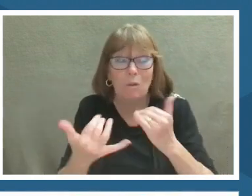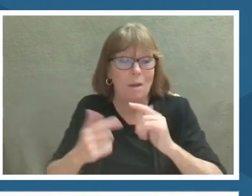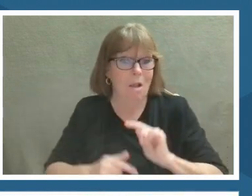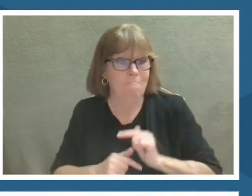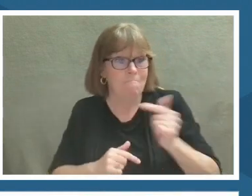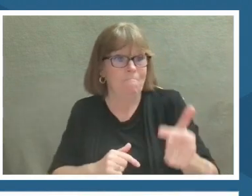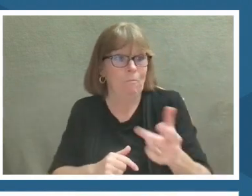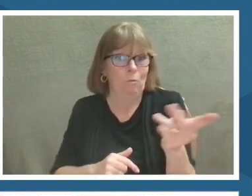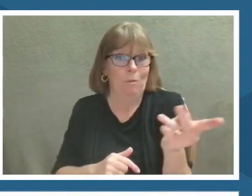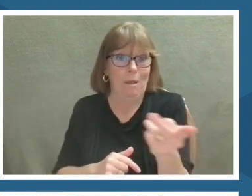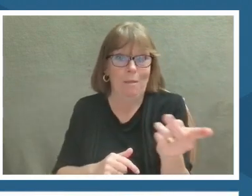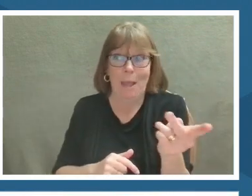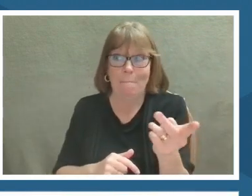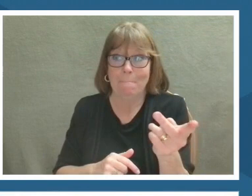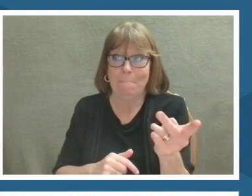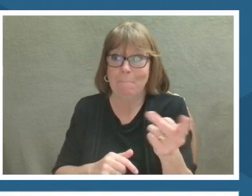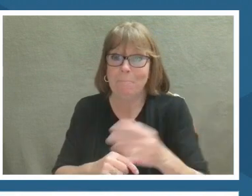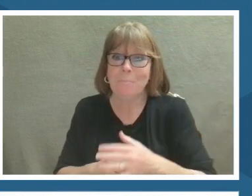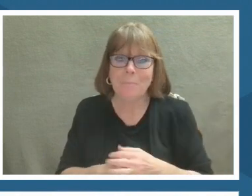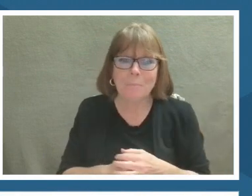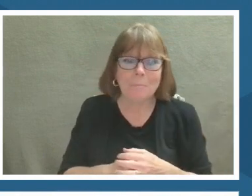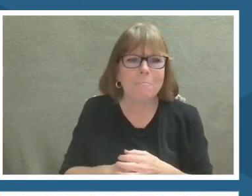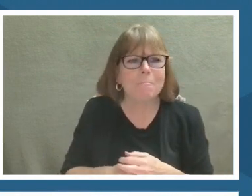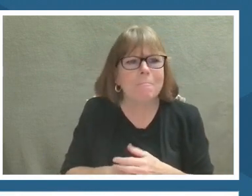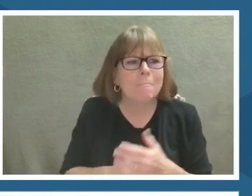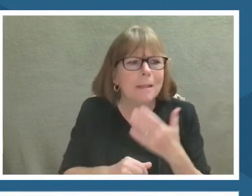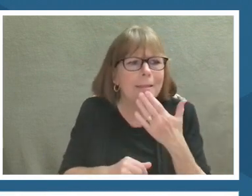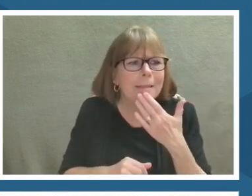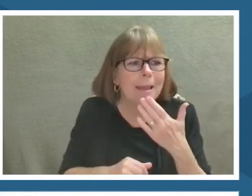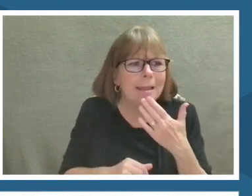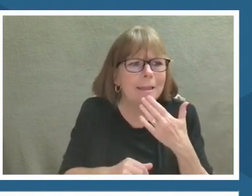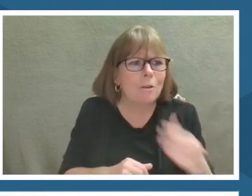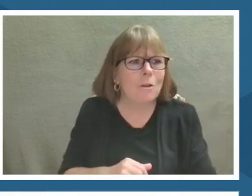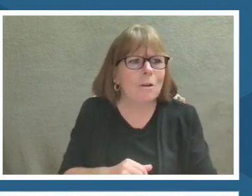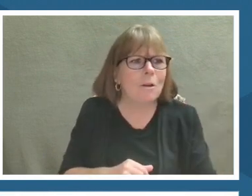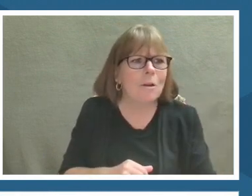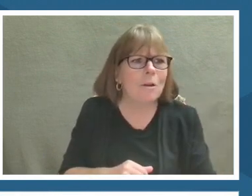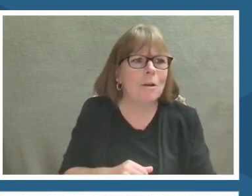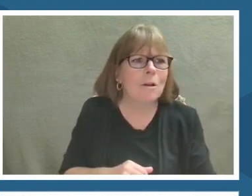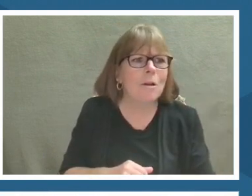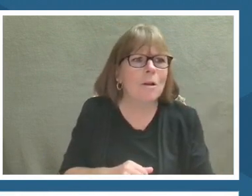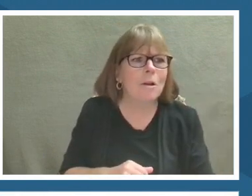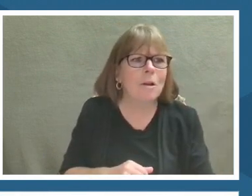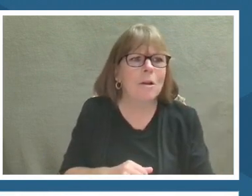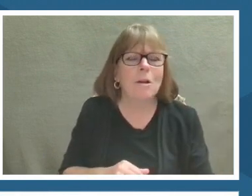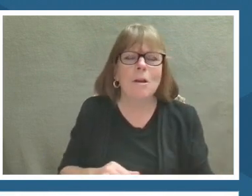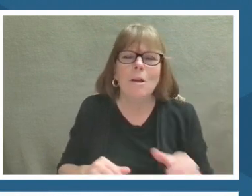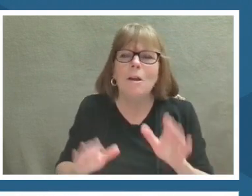thank you so much thank you carol